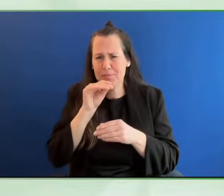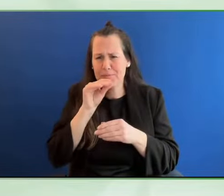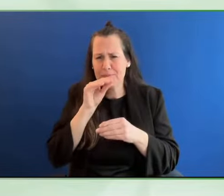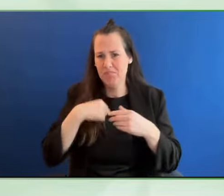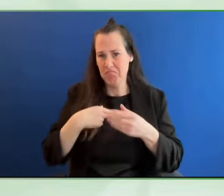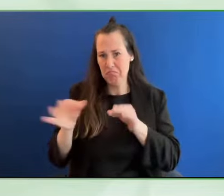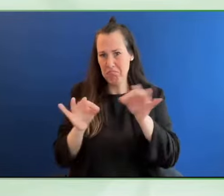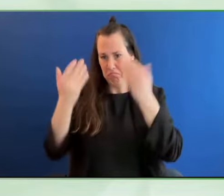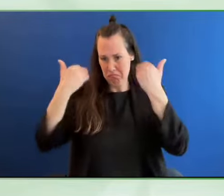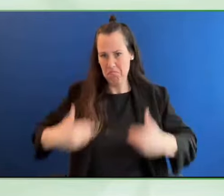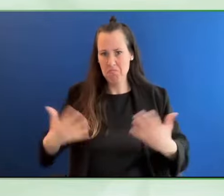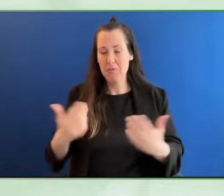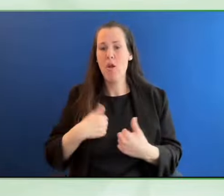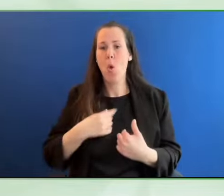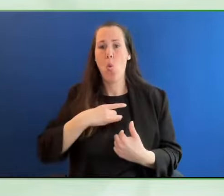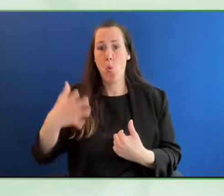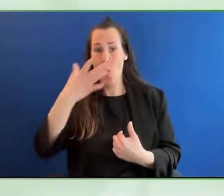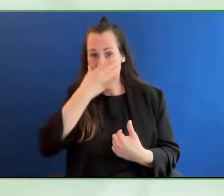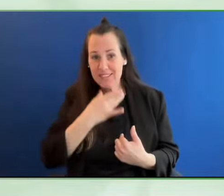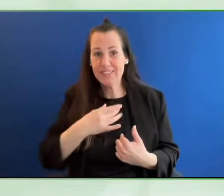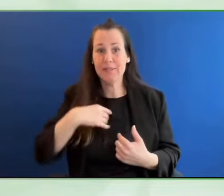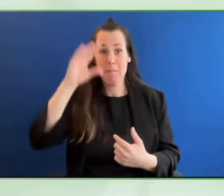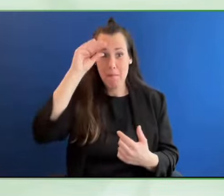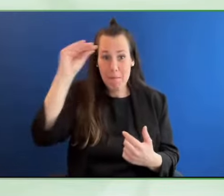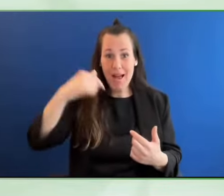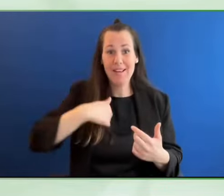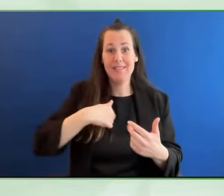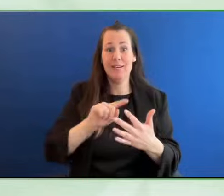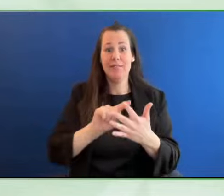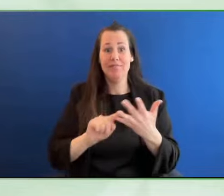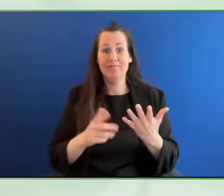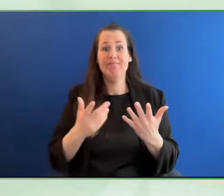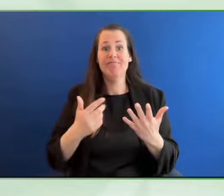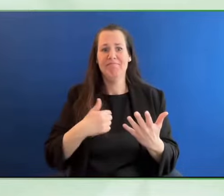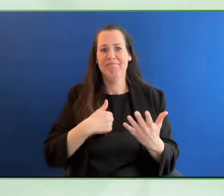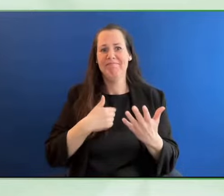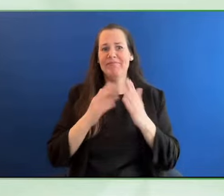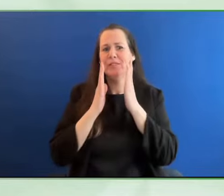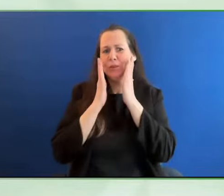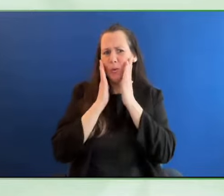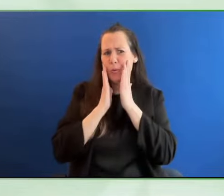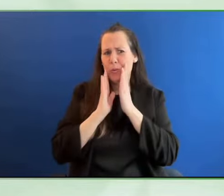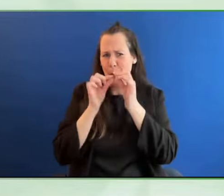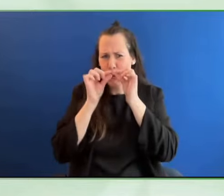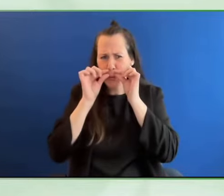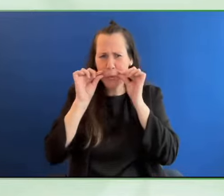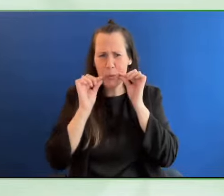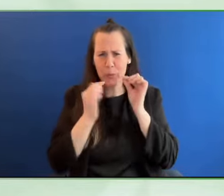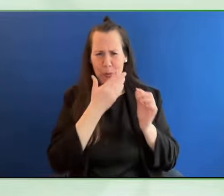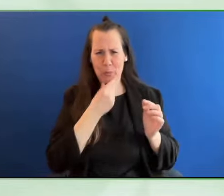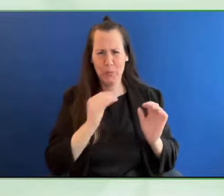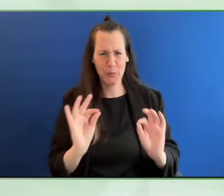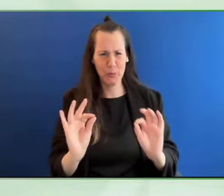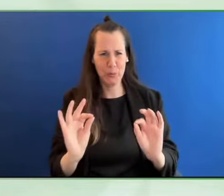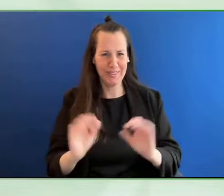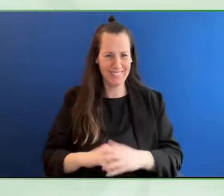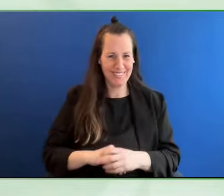I am a white woman with dark-haired, dark glasses and a bright red shut and I'm excited